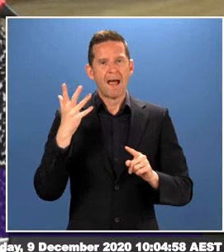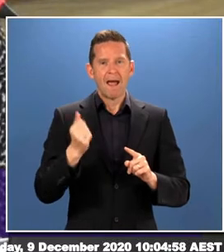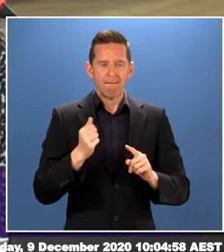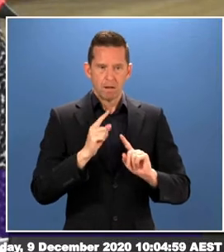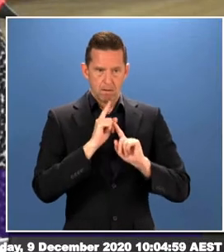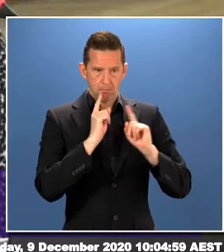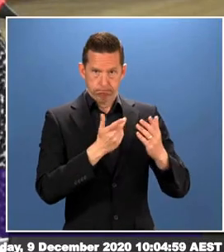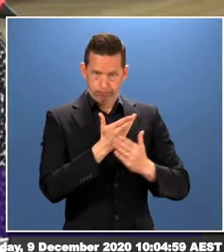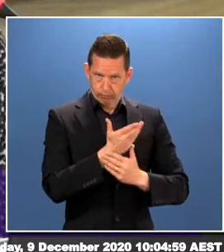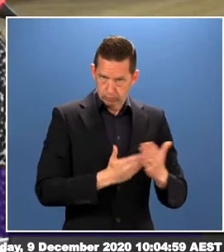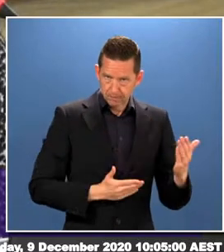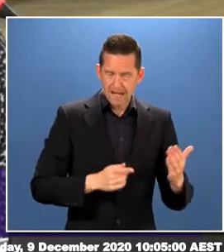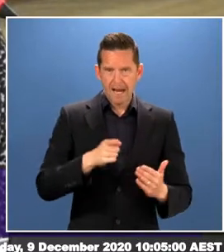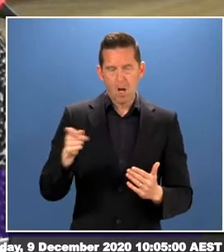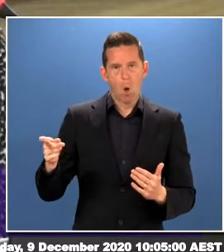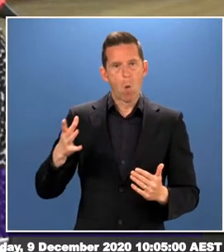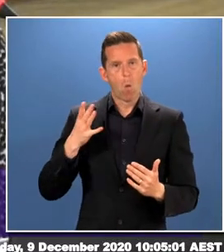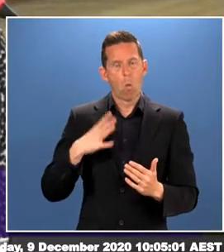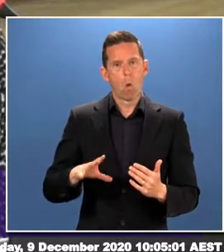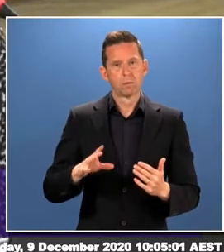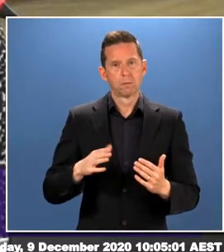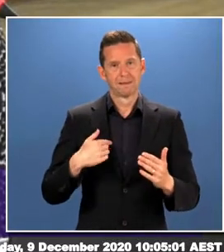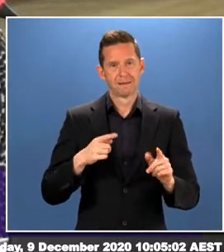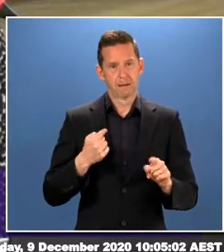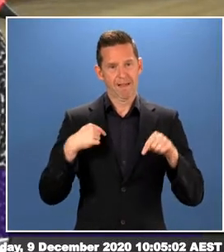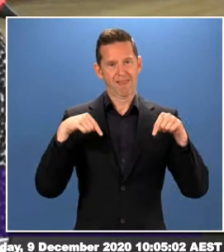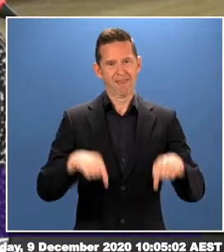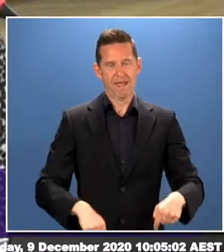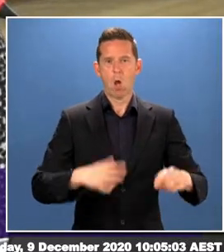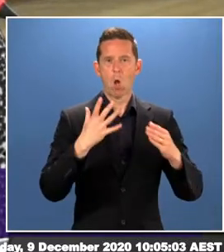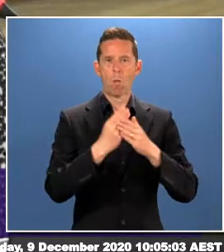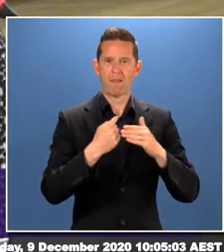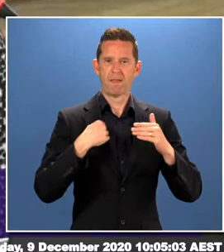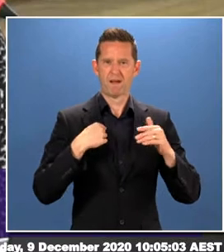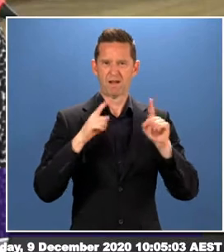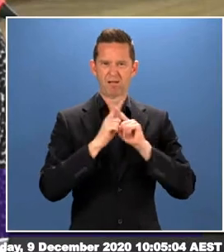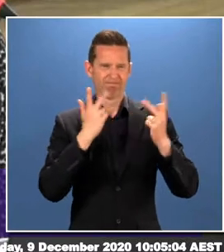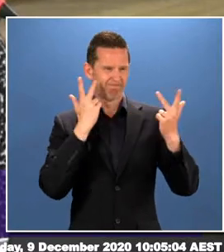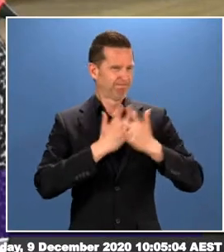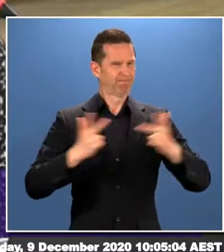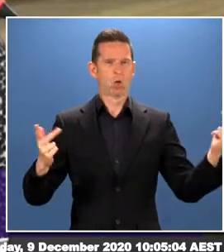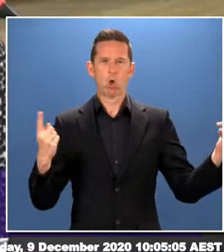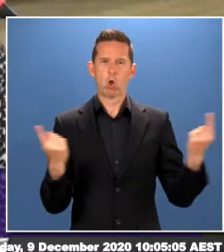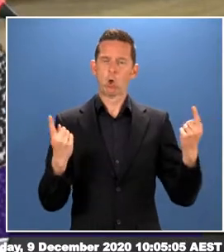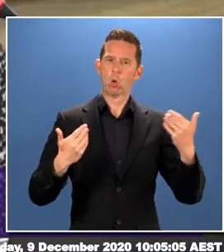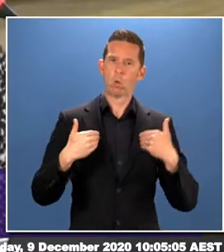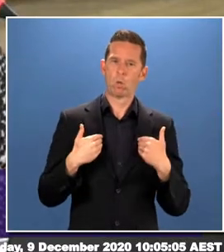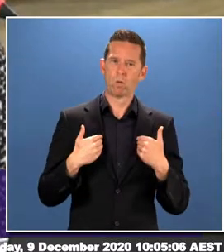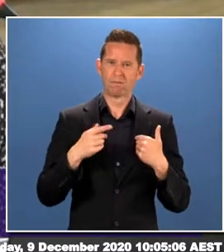in that they wanted to exist loudly. I really like the sound of that but I don't necessarily know what it means.